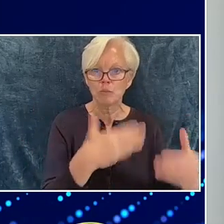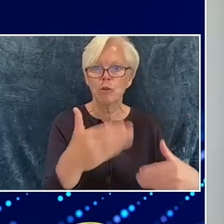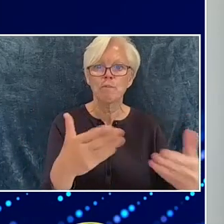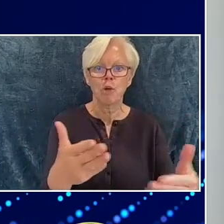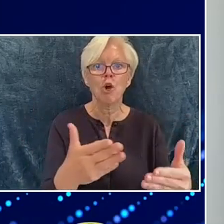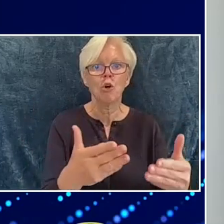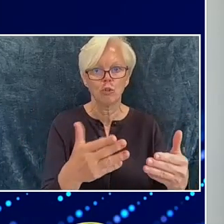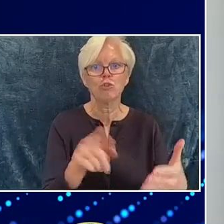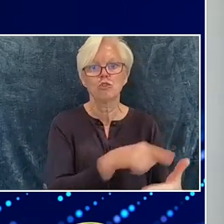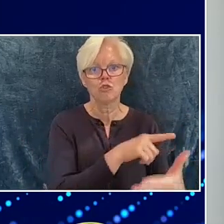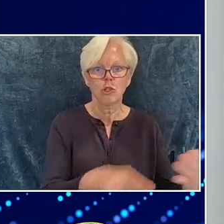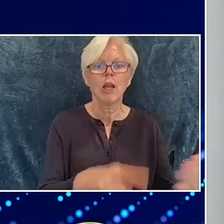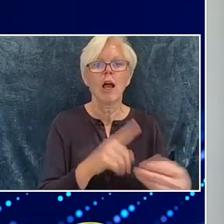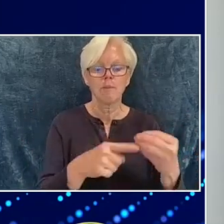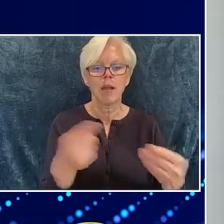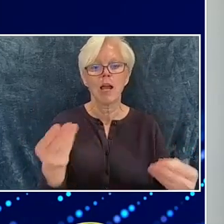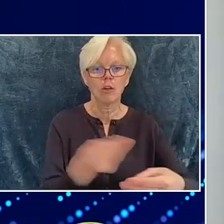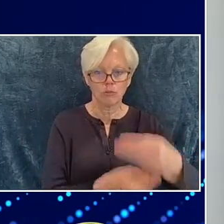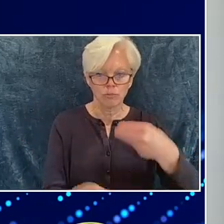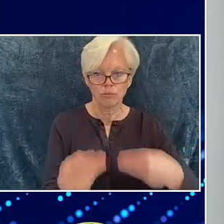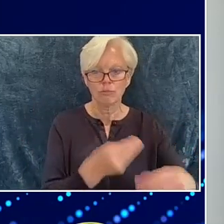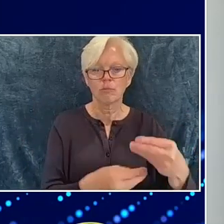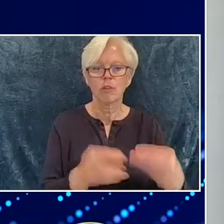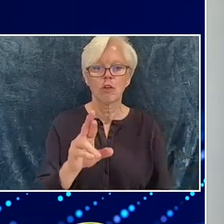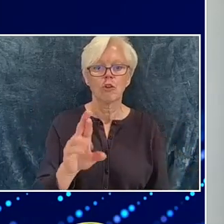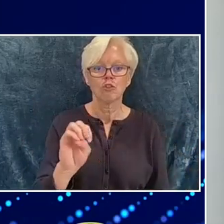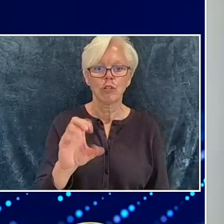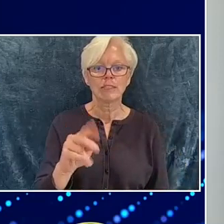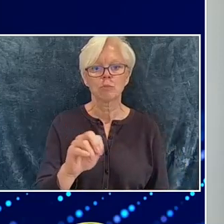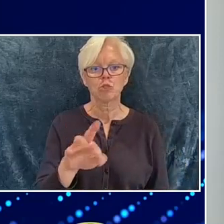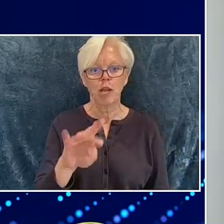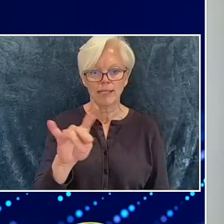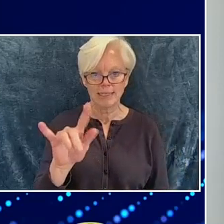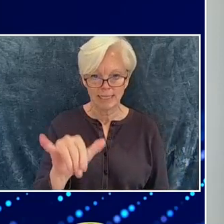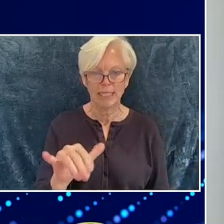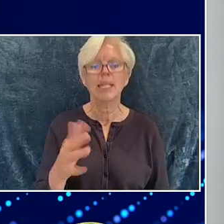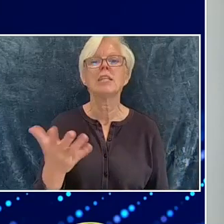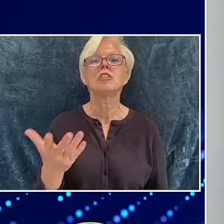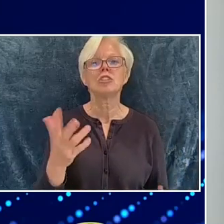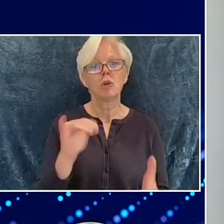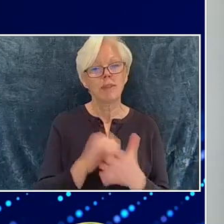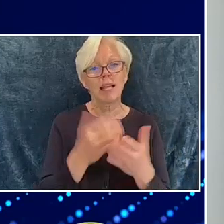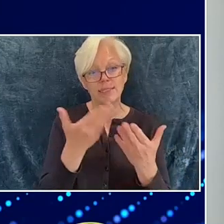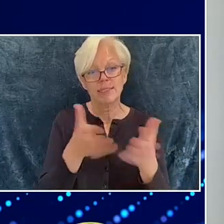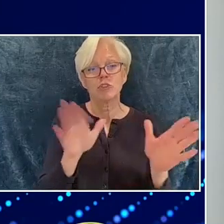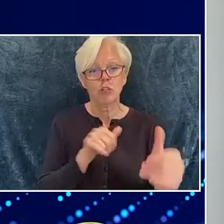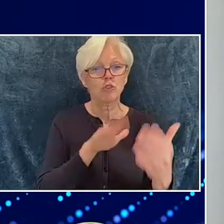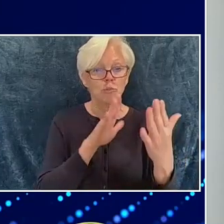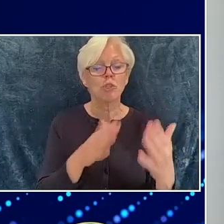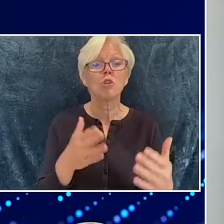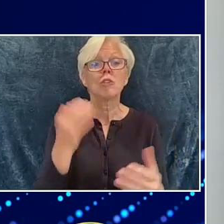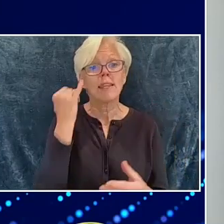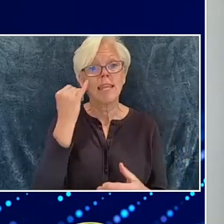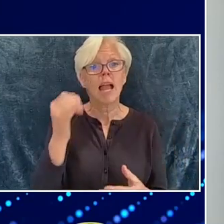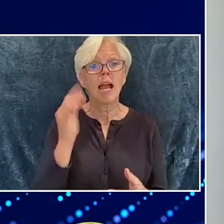reciprocity. So that's the general approach. The idea would be that the